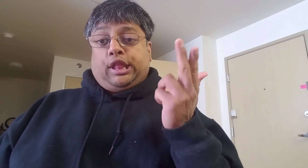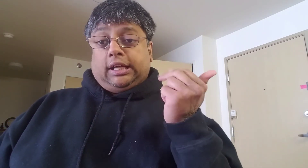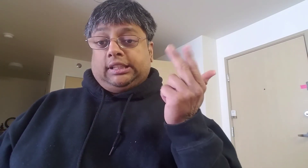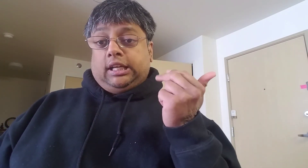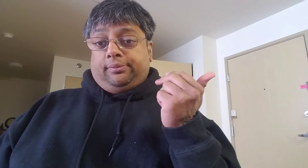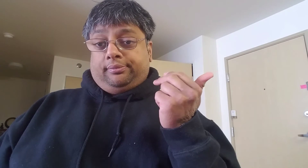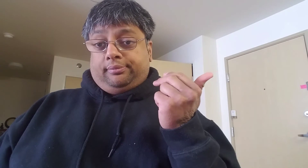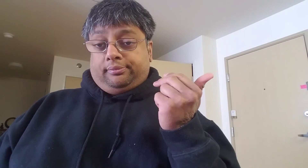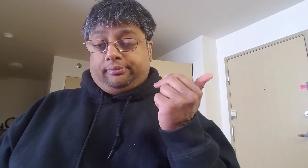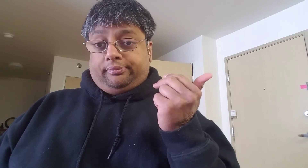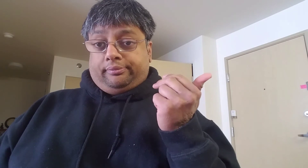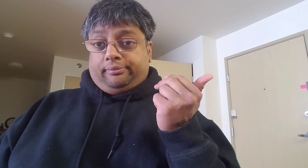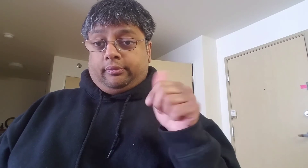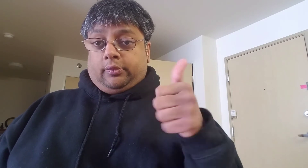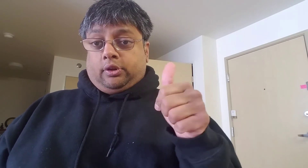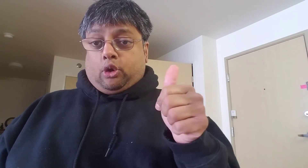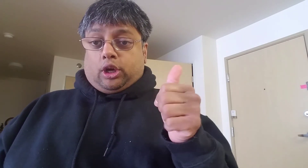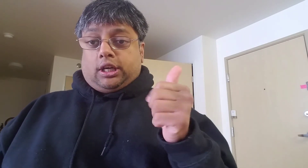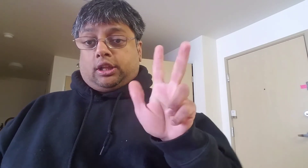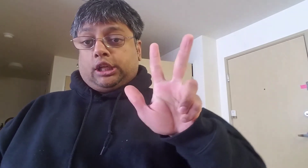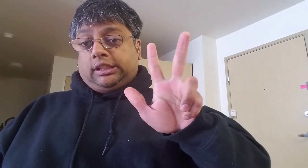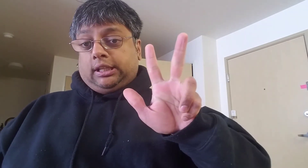13 or "ten" plus "three"